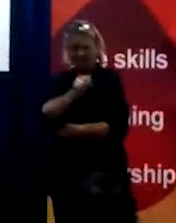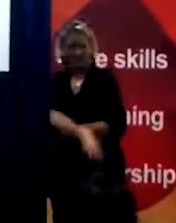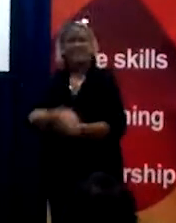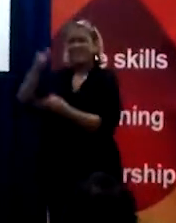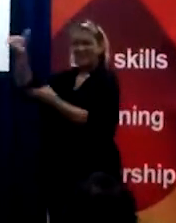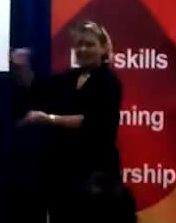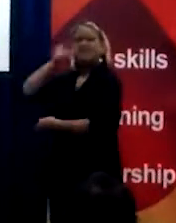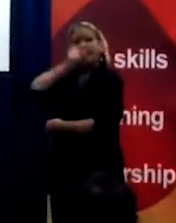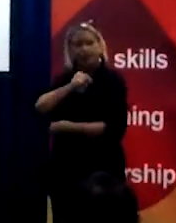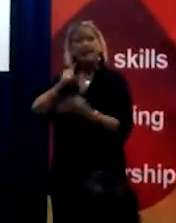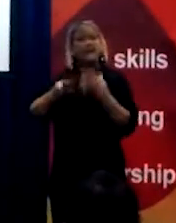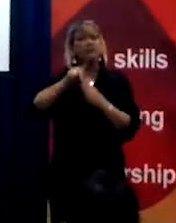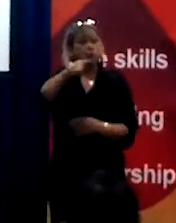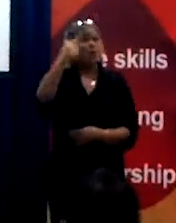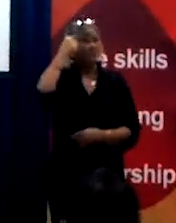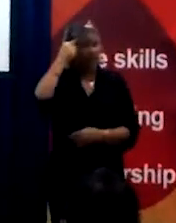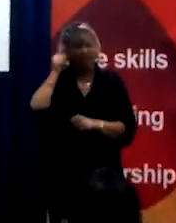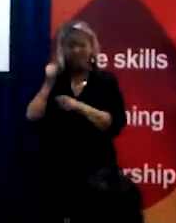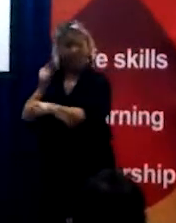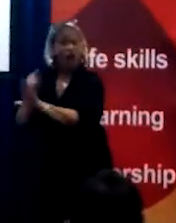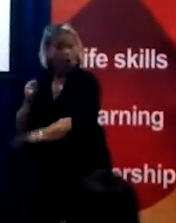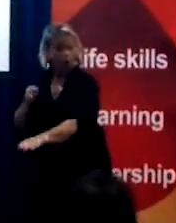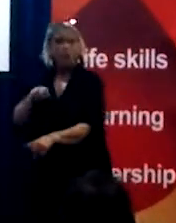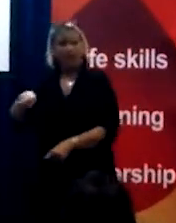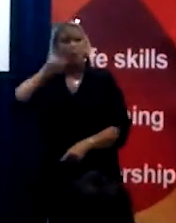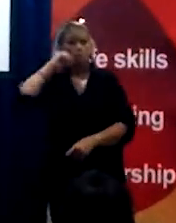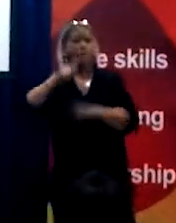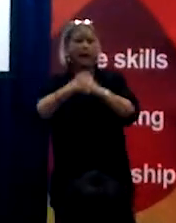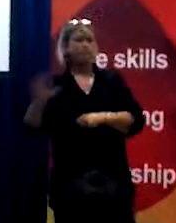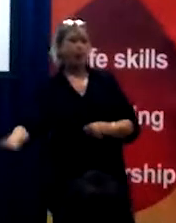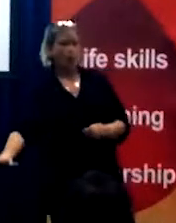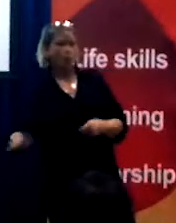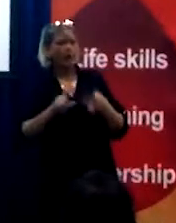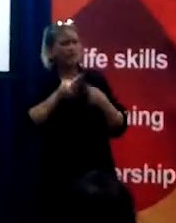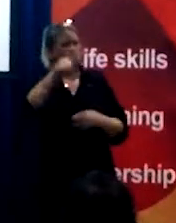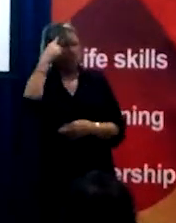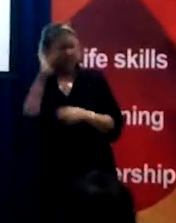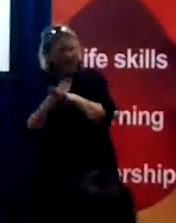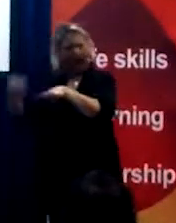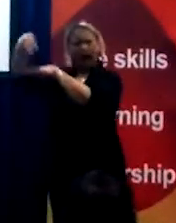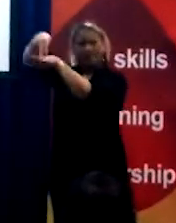If you have low expectations, that’s what you’re going to get from kids, so we have huge expectations. We expect our kids to behave.